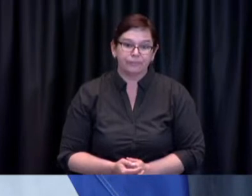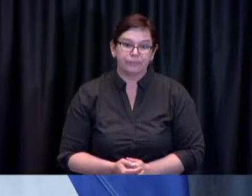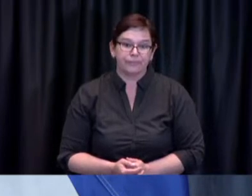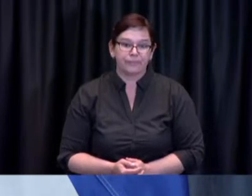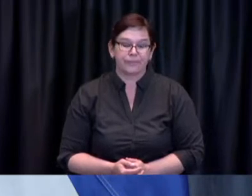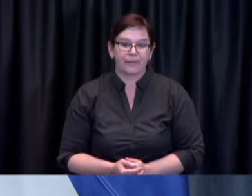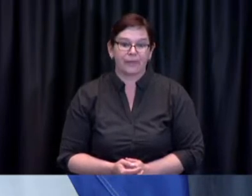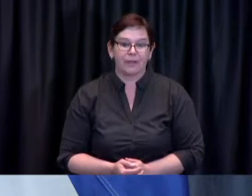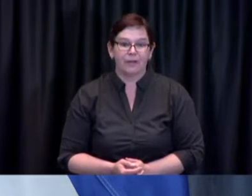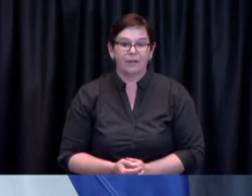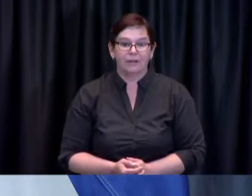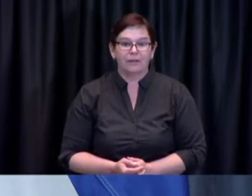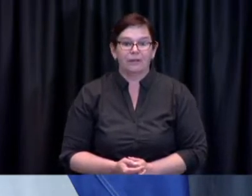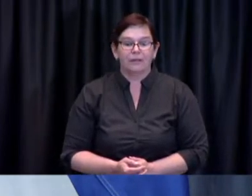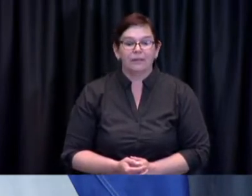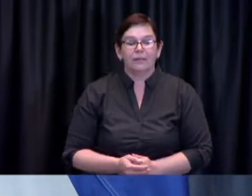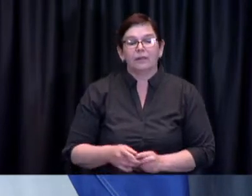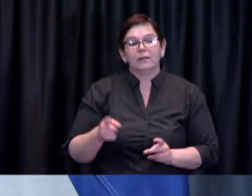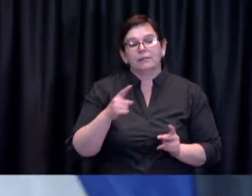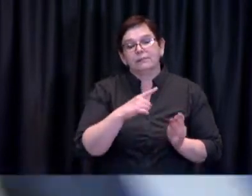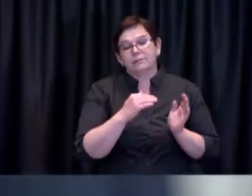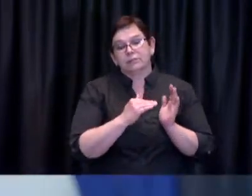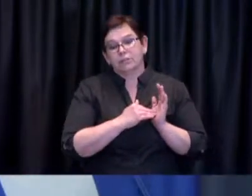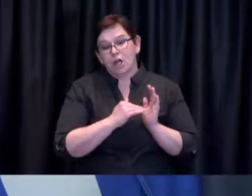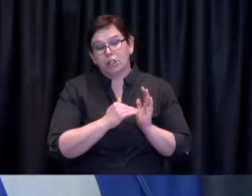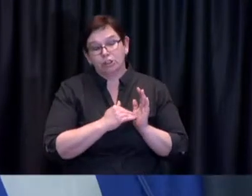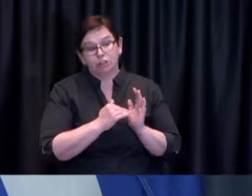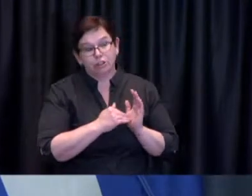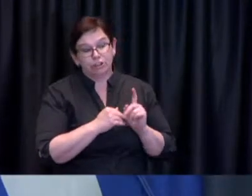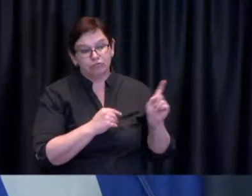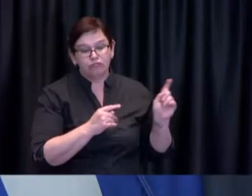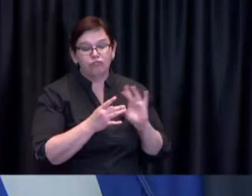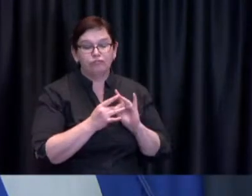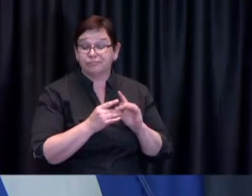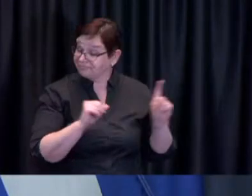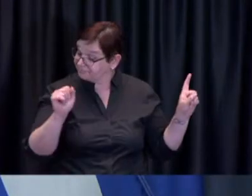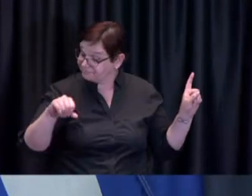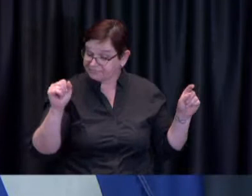the Mayor is quite right right now there is still a stay-at-home order that would prevent